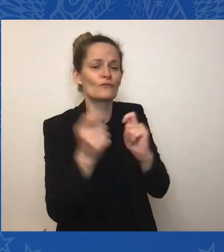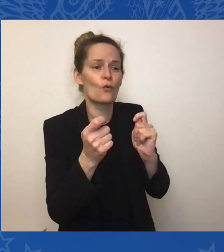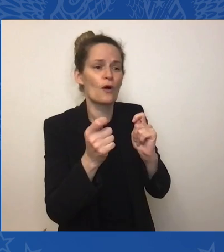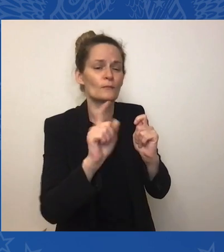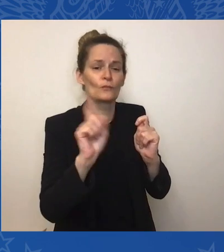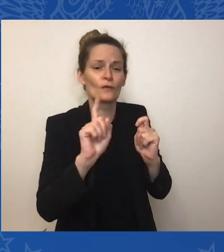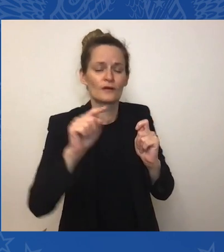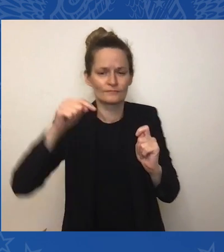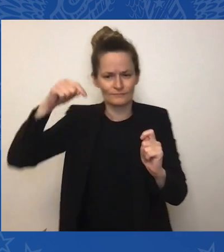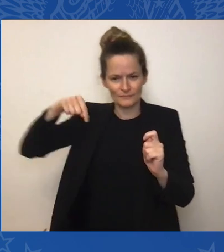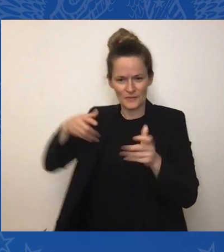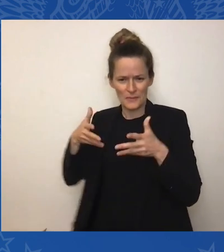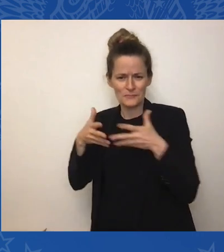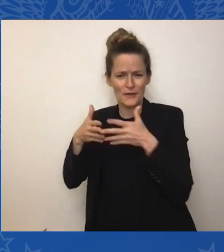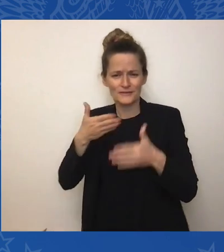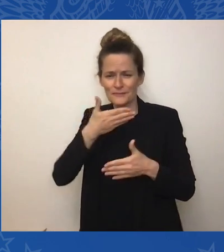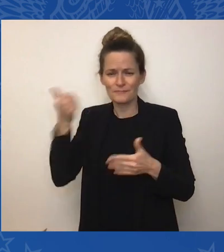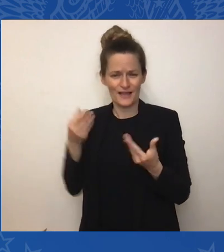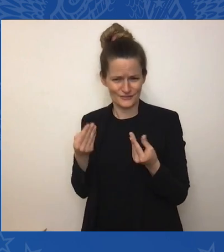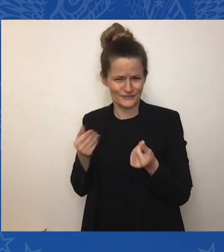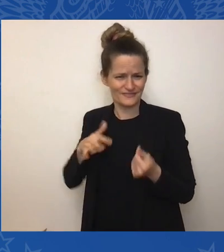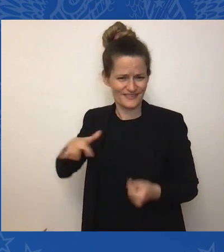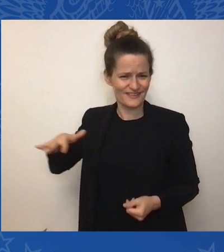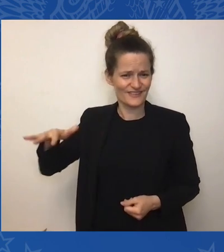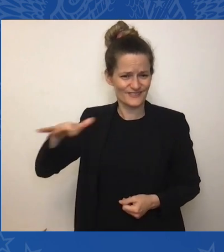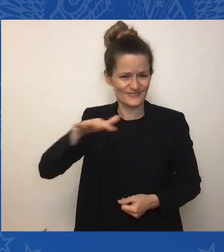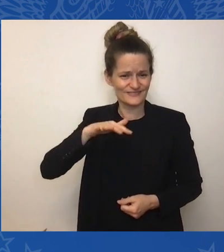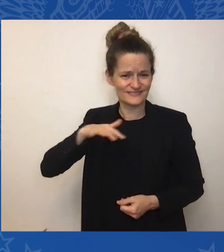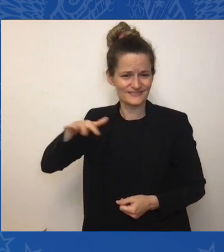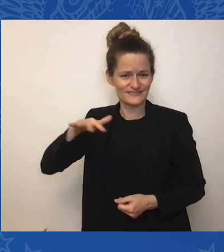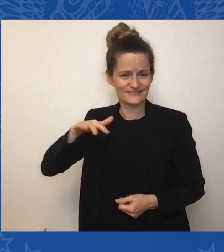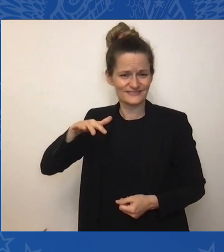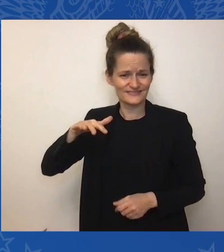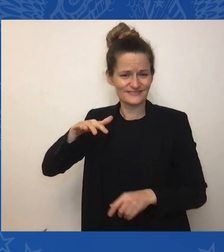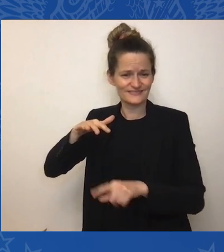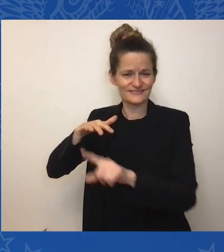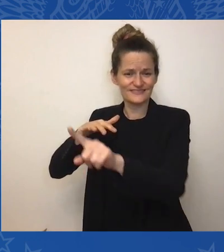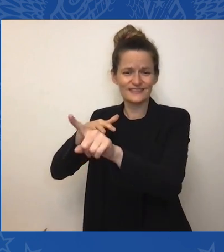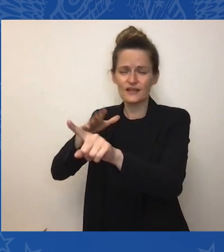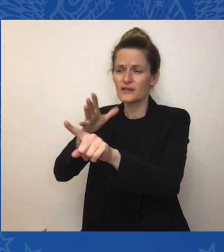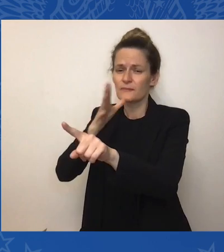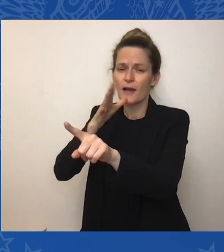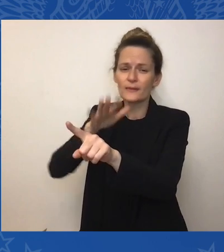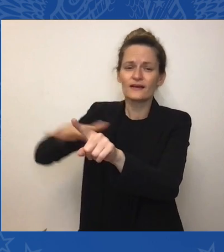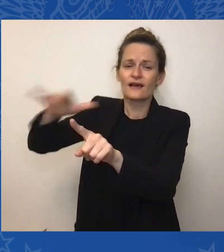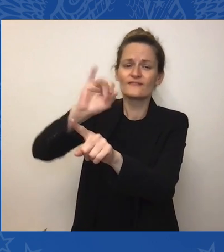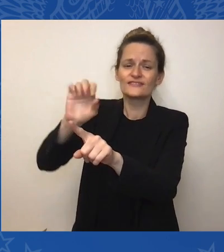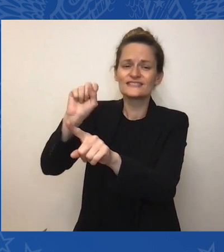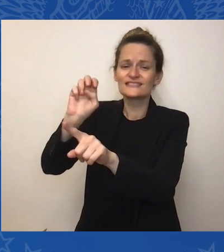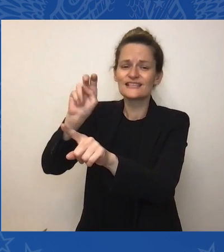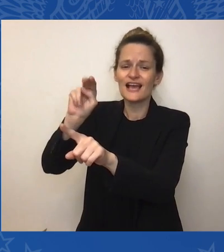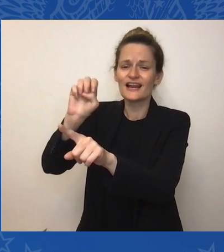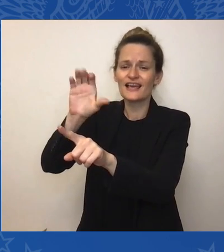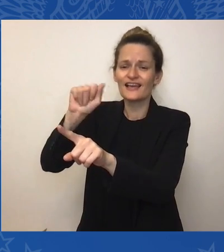and men are created equal." Dr. King said his dream of liberty